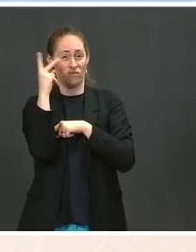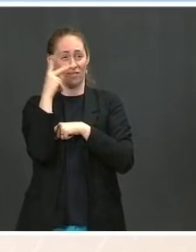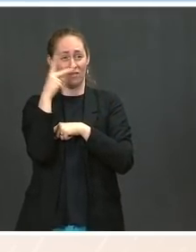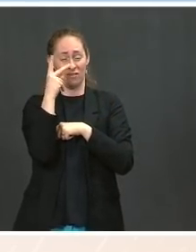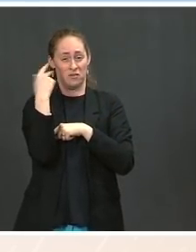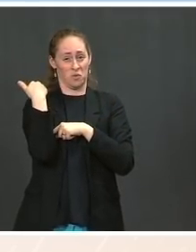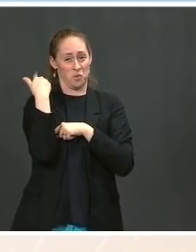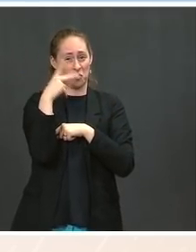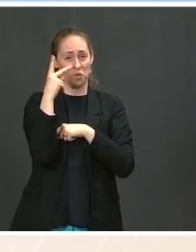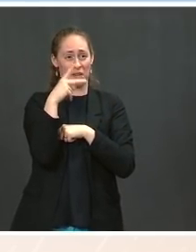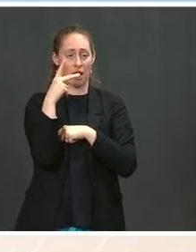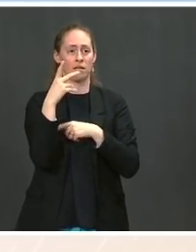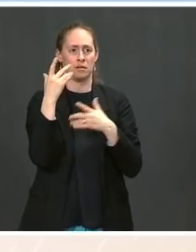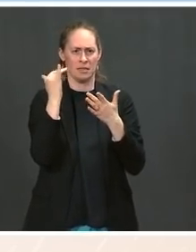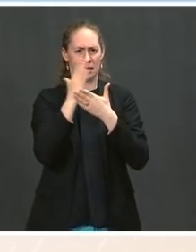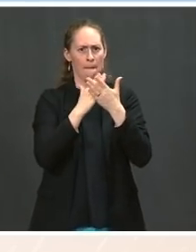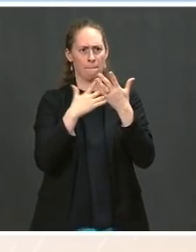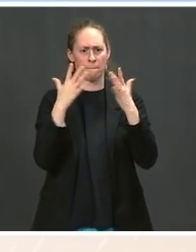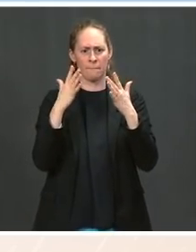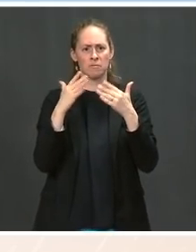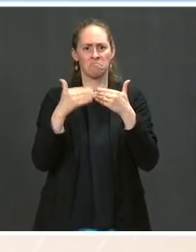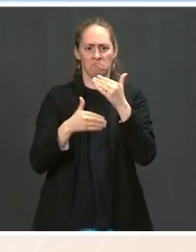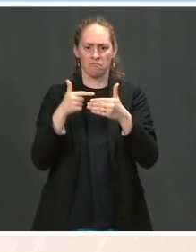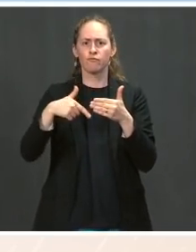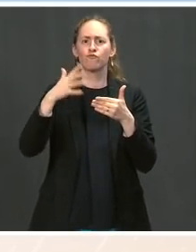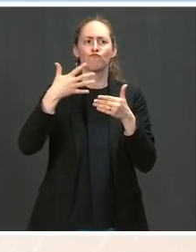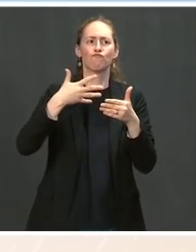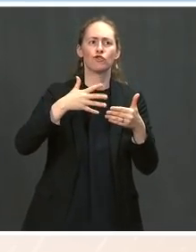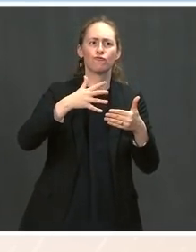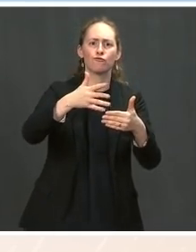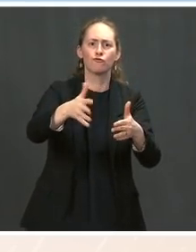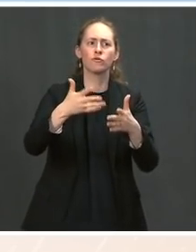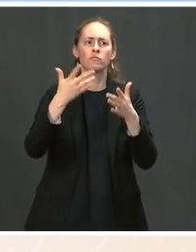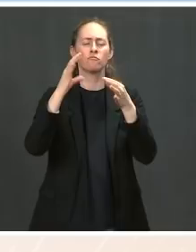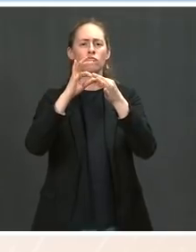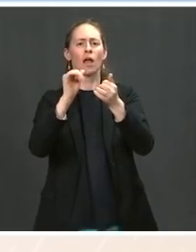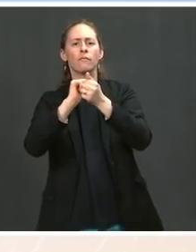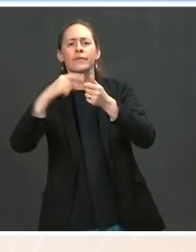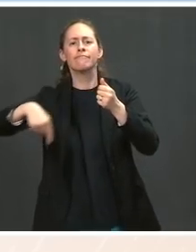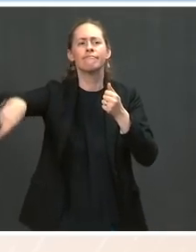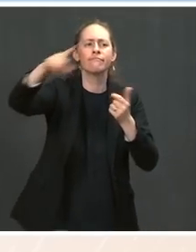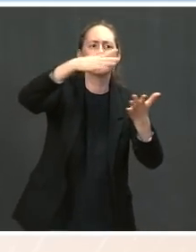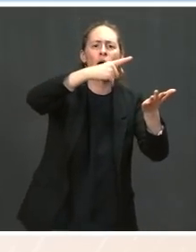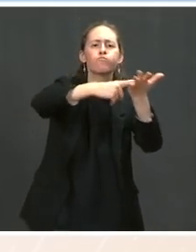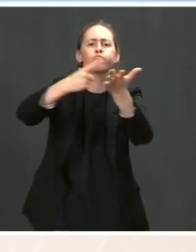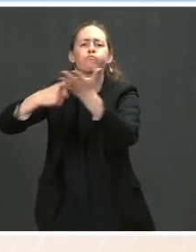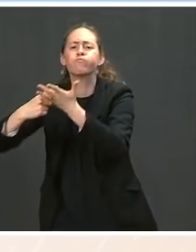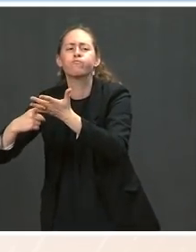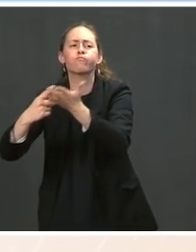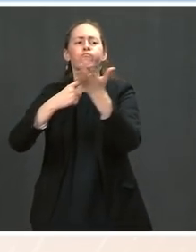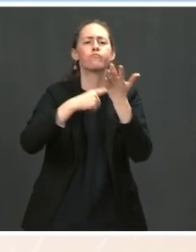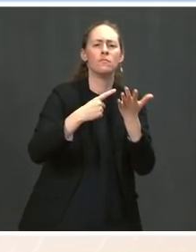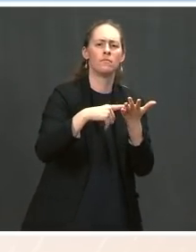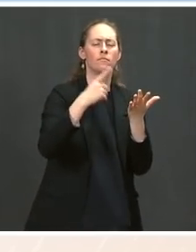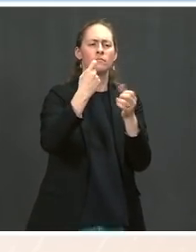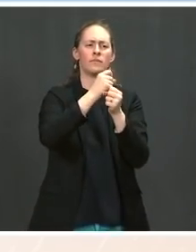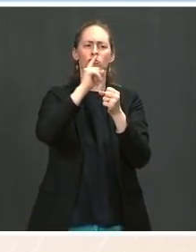some steps that were being taken in coordination and through discussion with these countries to ensure that immigration -- migration, I should say --